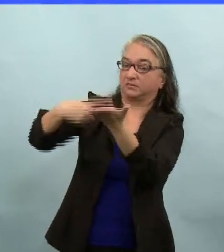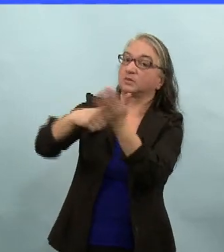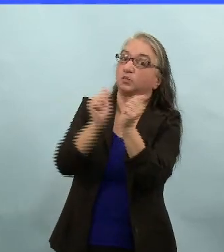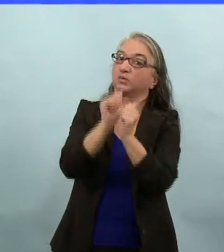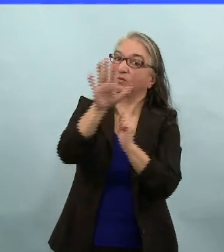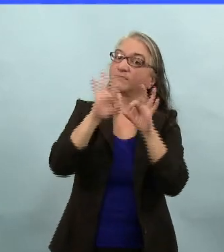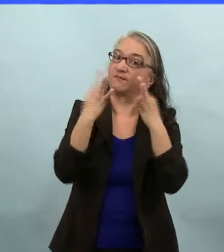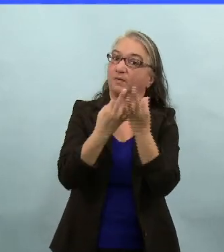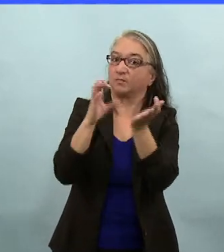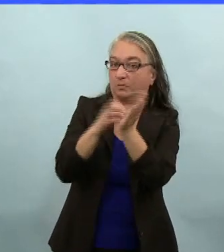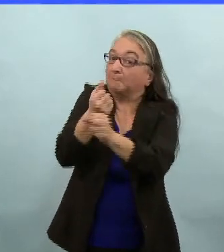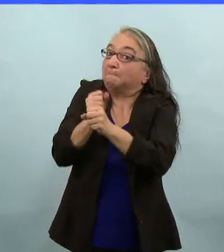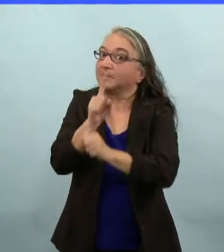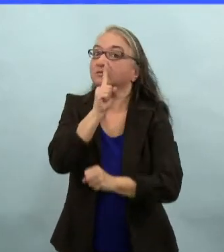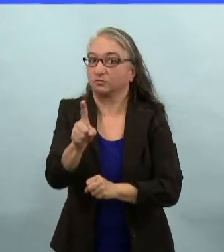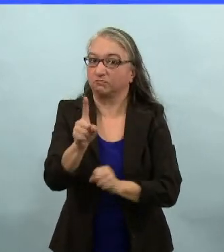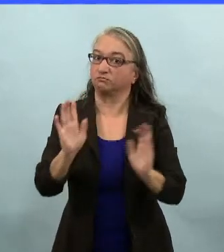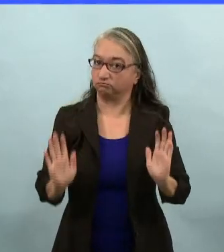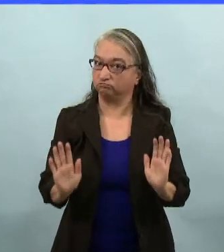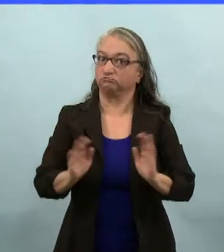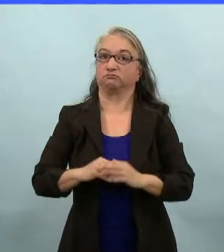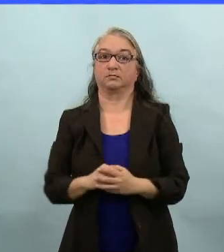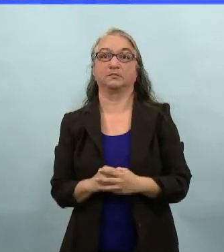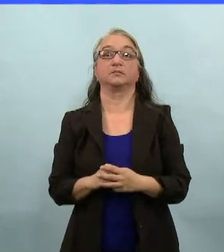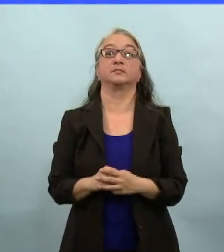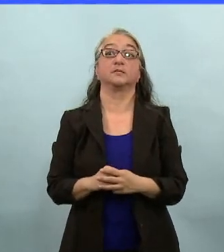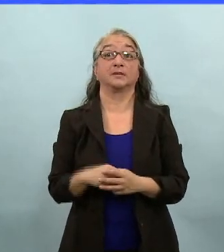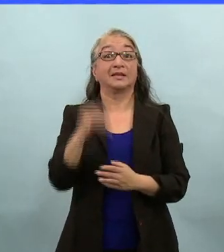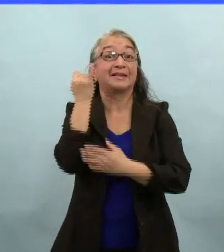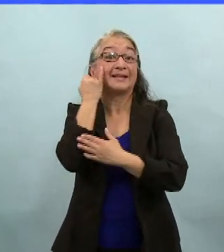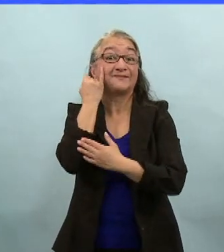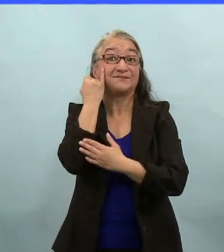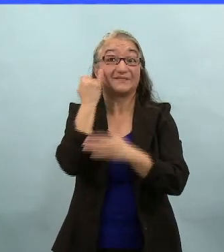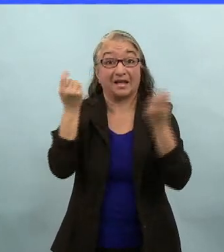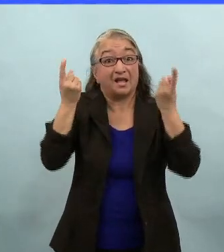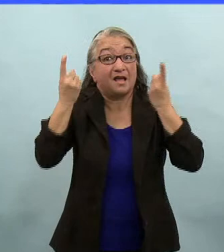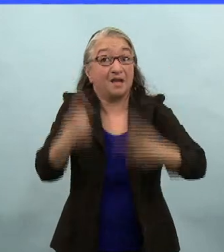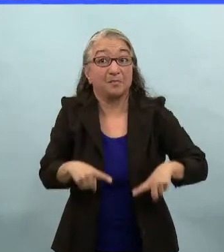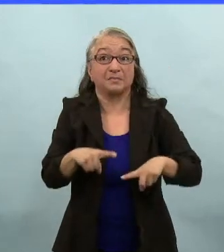their children to our clinics earlier than eight weeks the clinic staff will discuss the individual